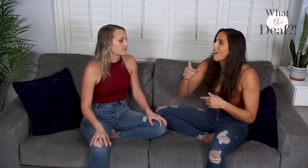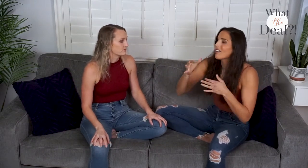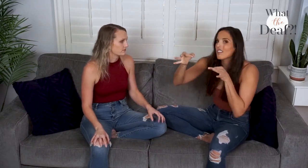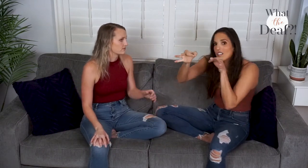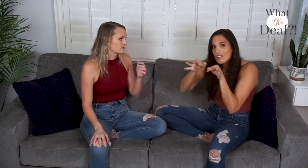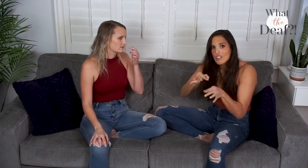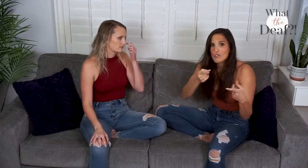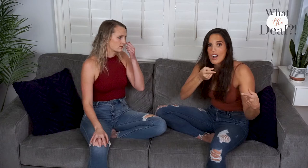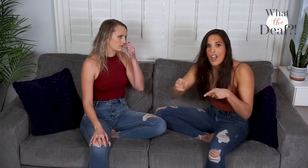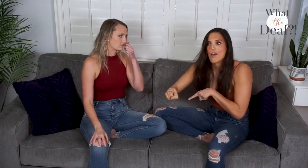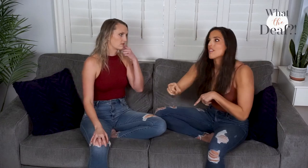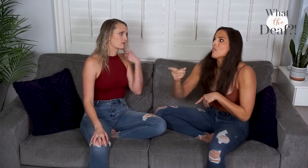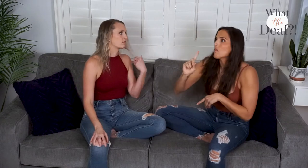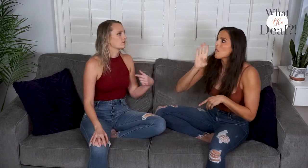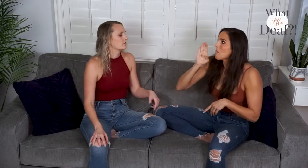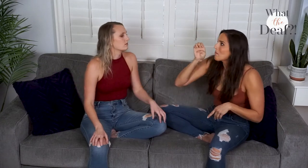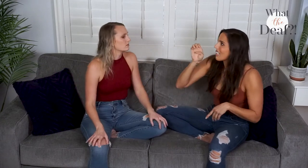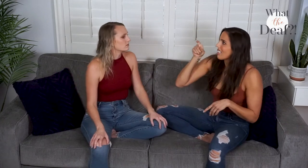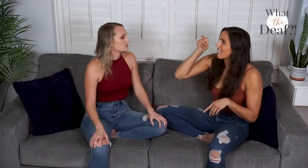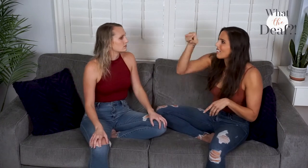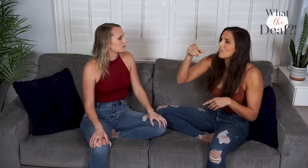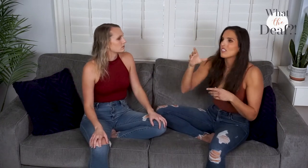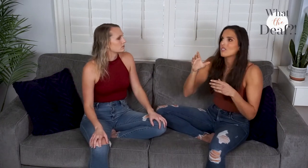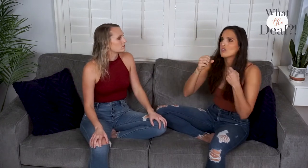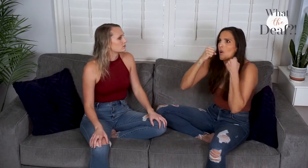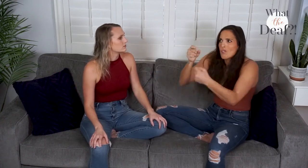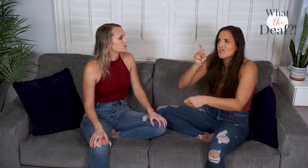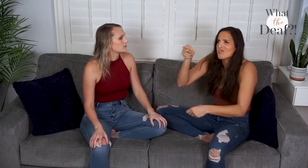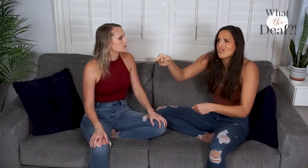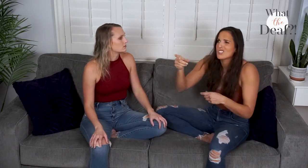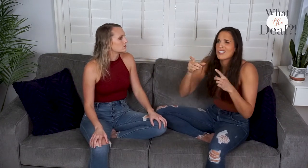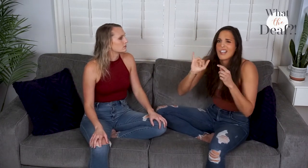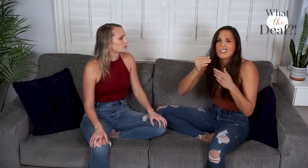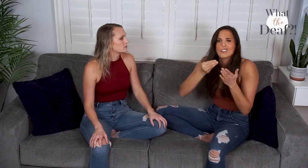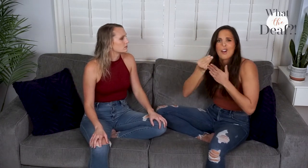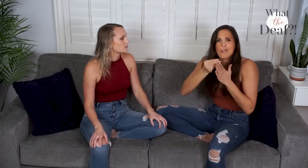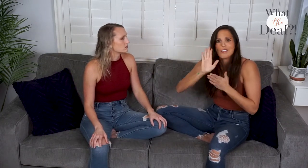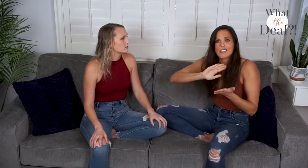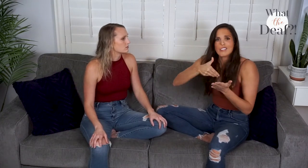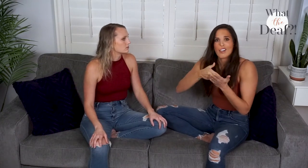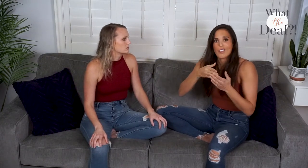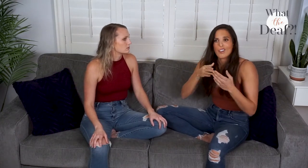what was going on and where we were gonna be at. And we drove to like a shopping center location